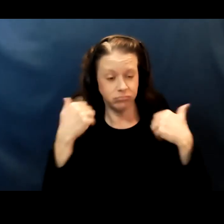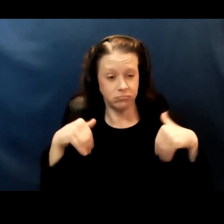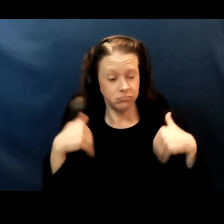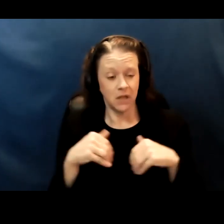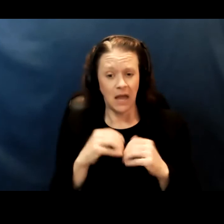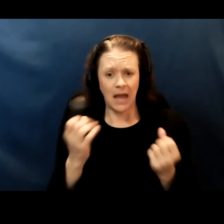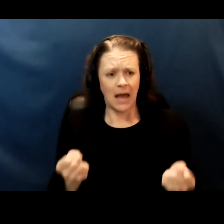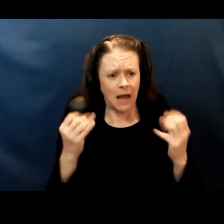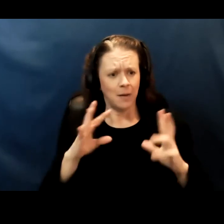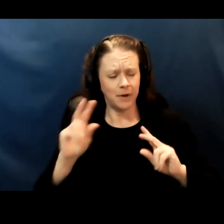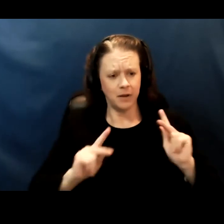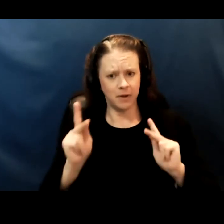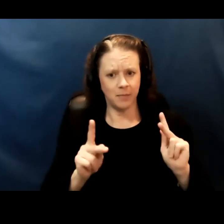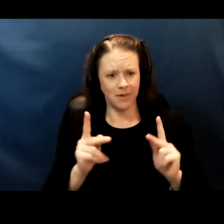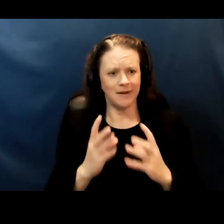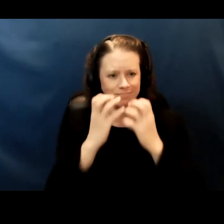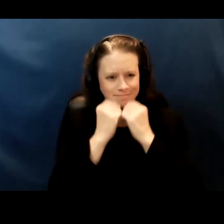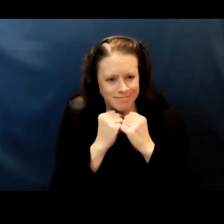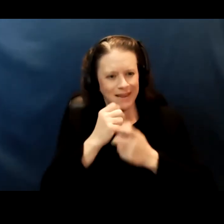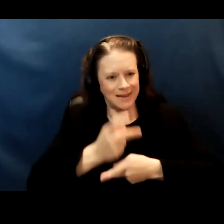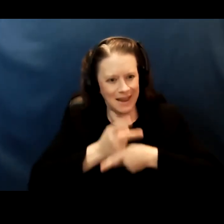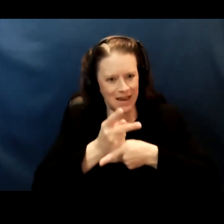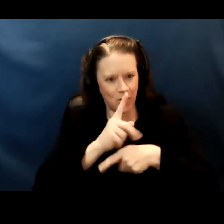many people care about accessibility.